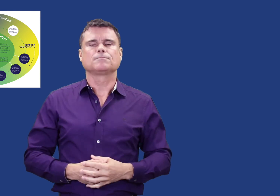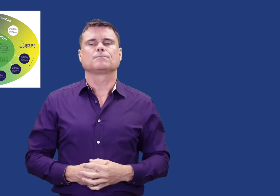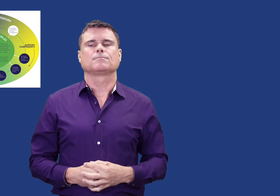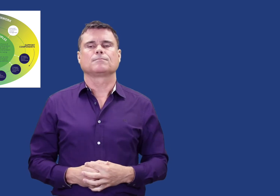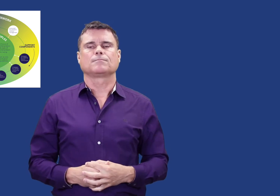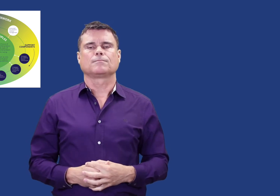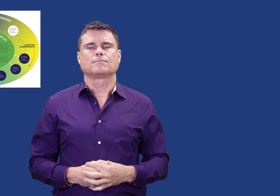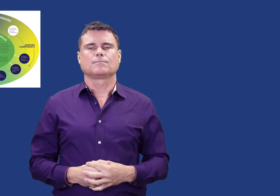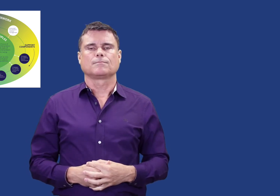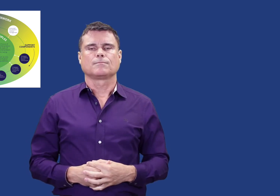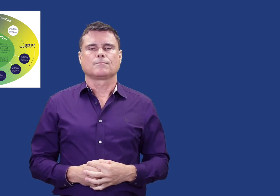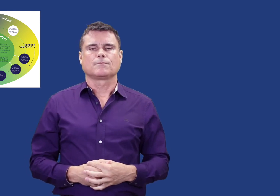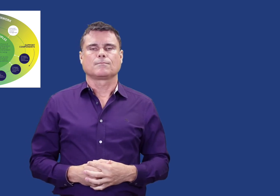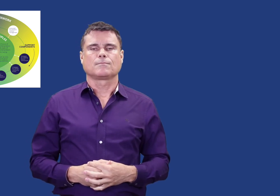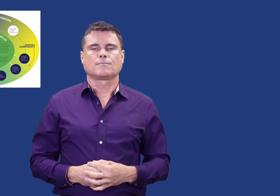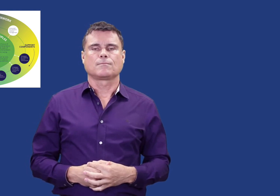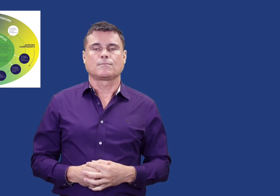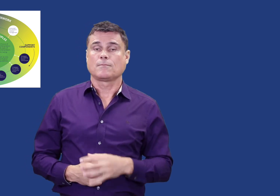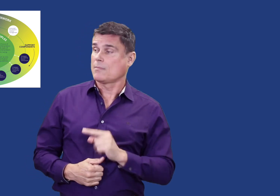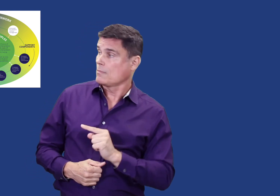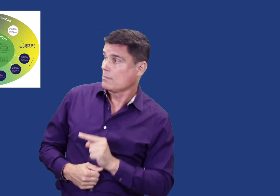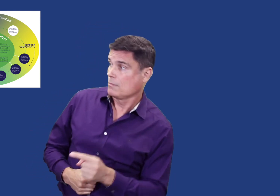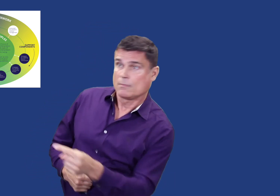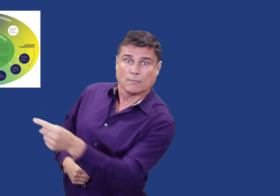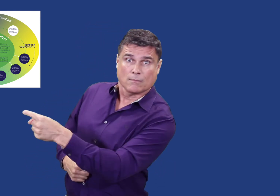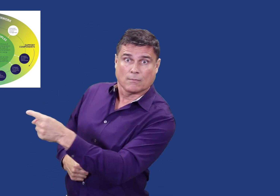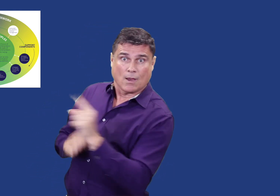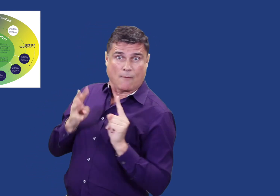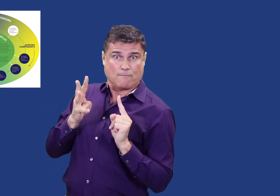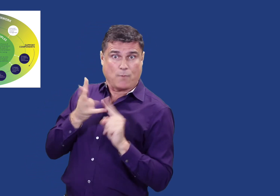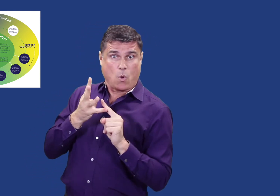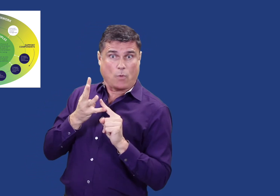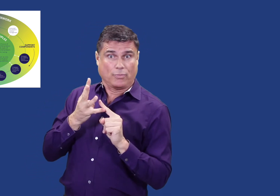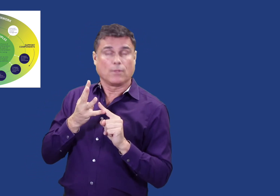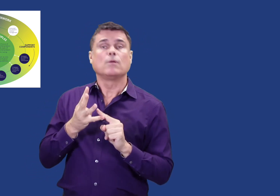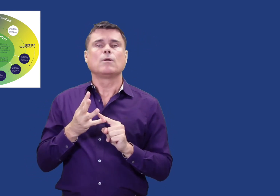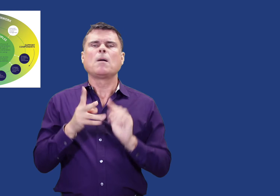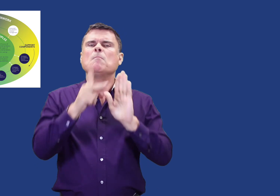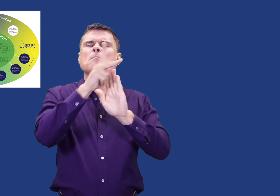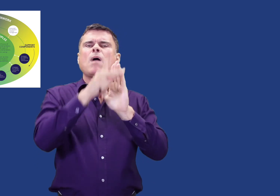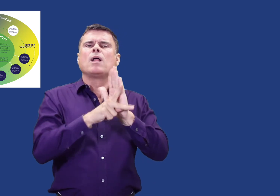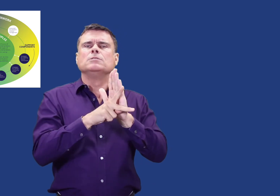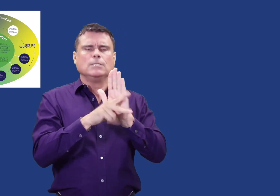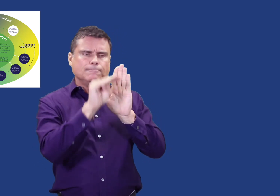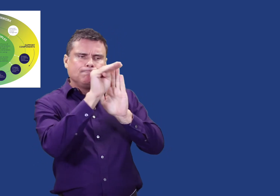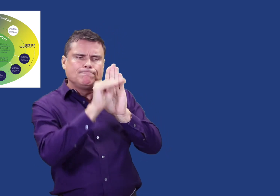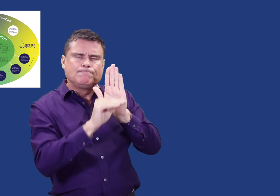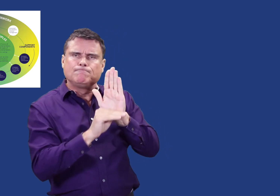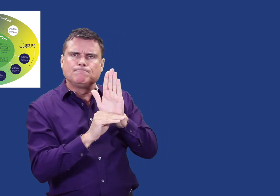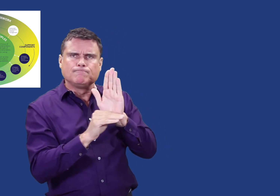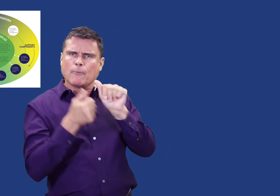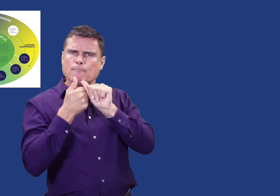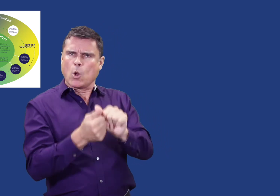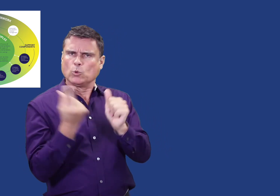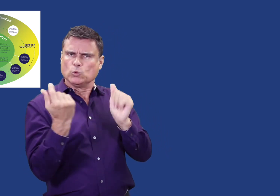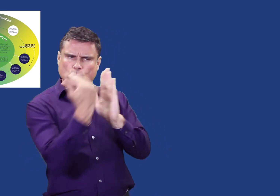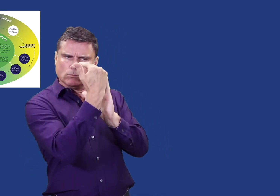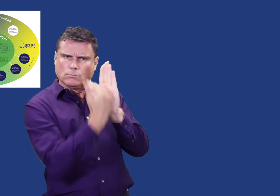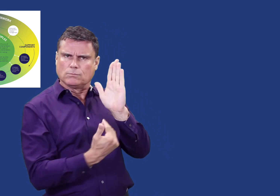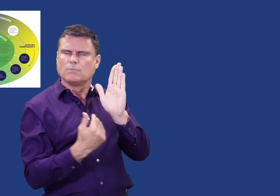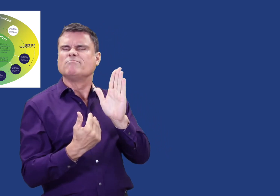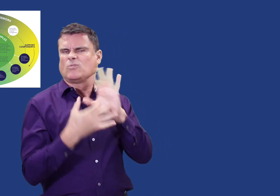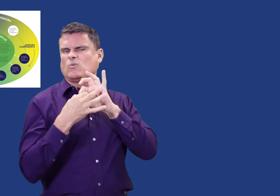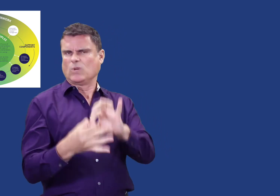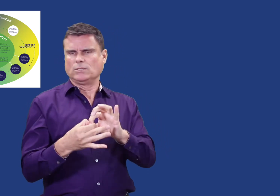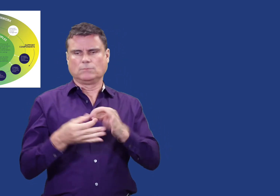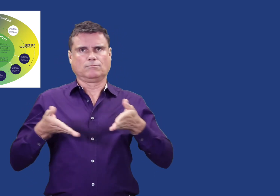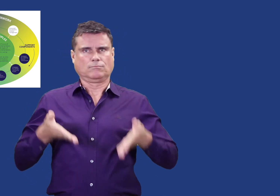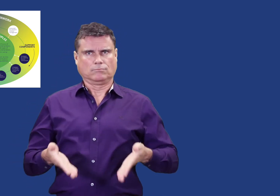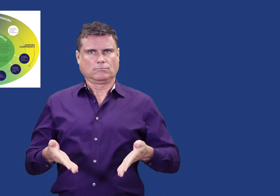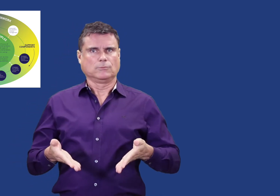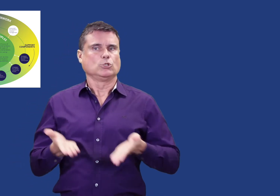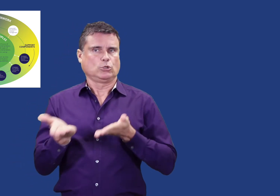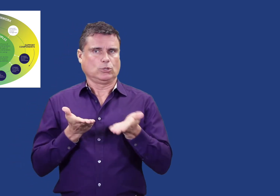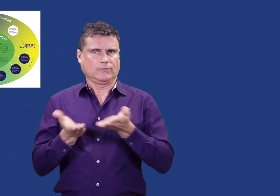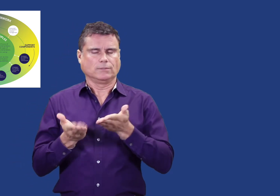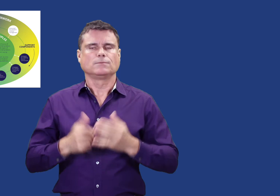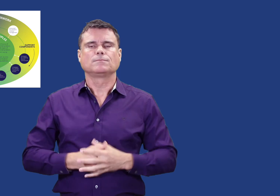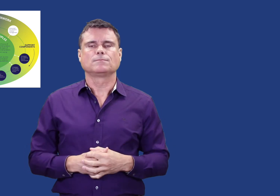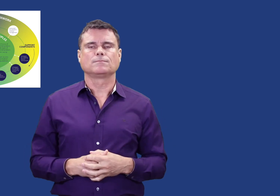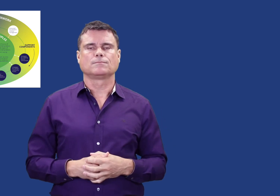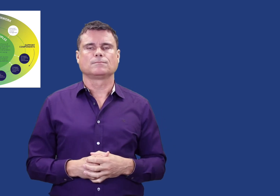THE FOURTH COMPONENT FOCUSES ON POLICY GUIDELINES.